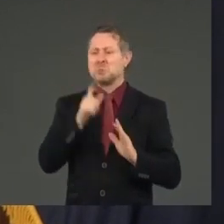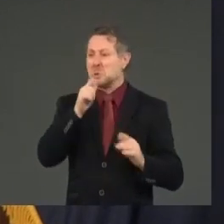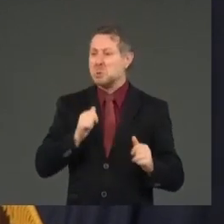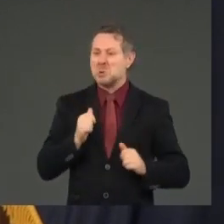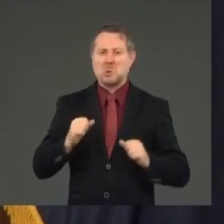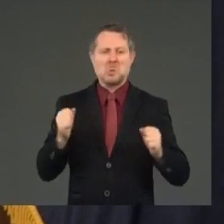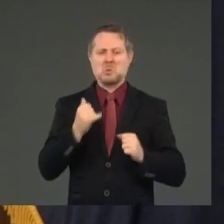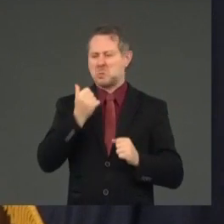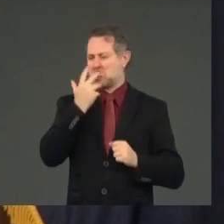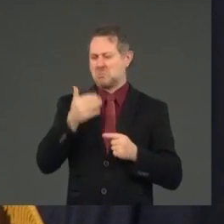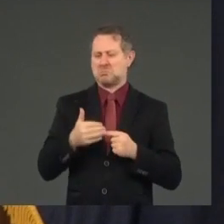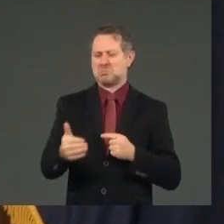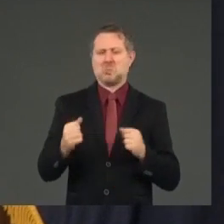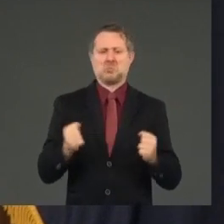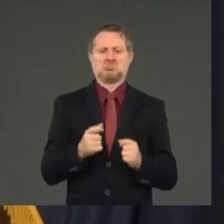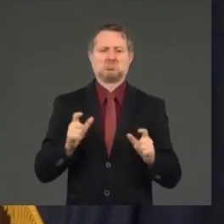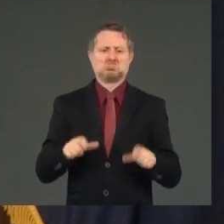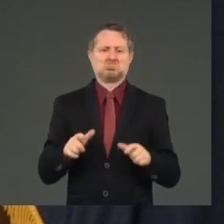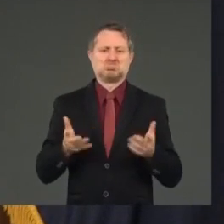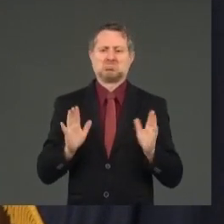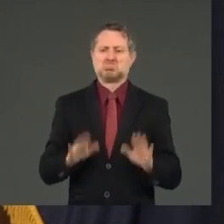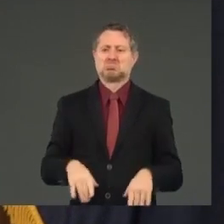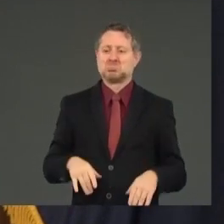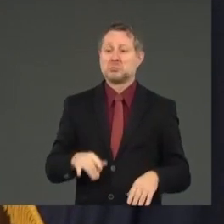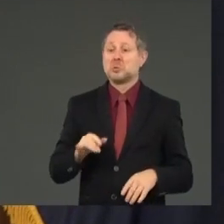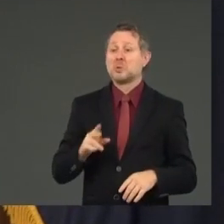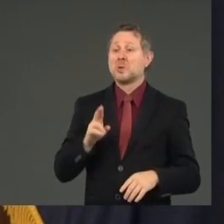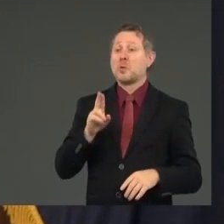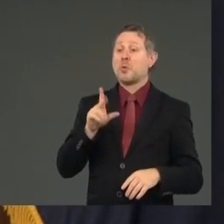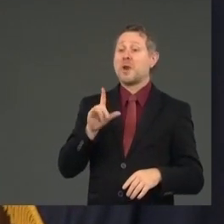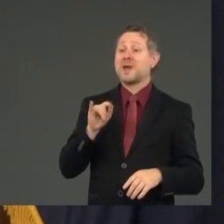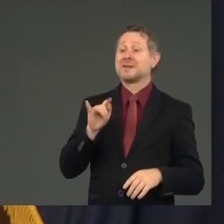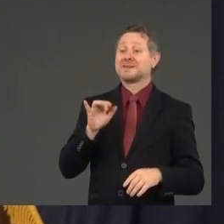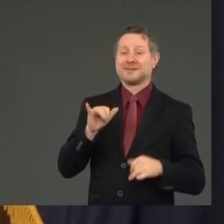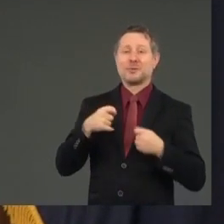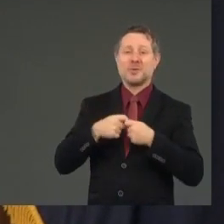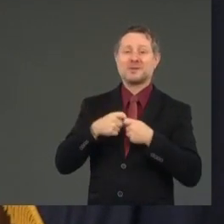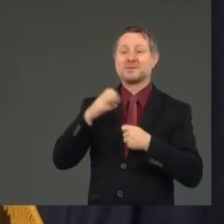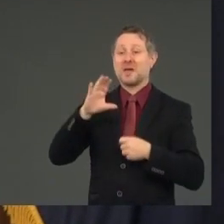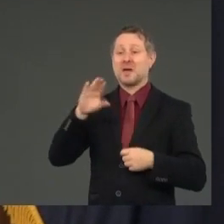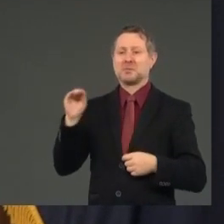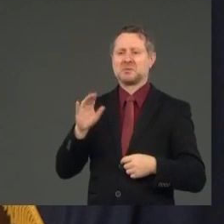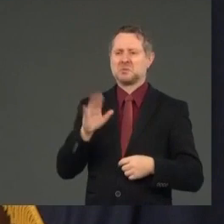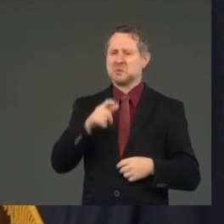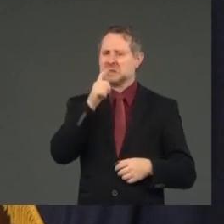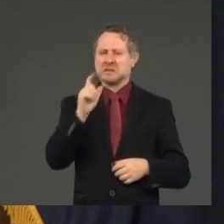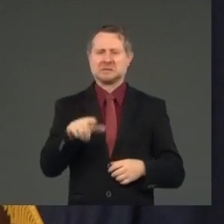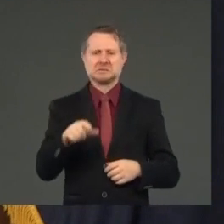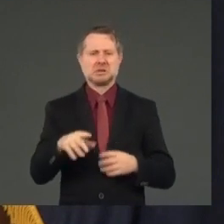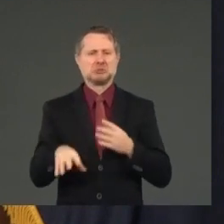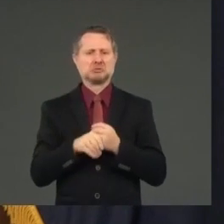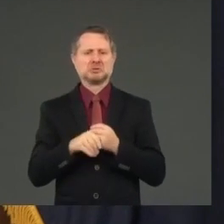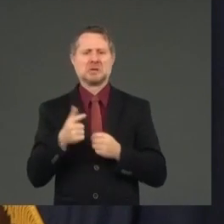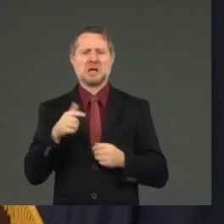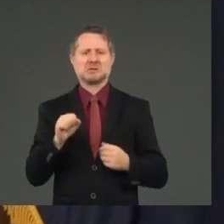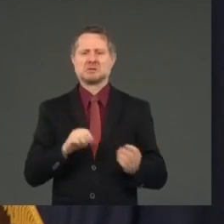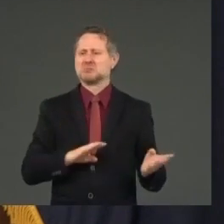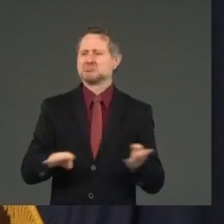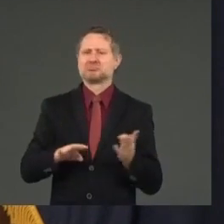BECAUSE THE DEMAND HAS DROPPED. IT WAS A WARMER WINTER.